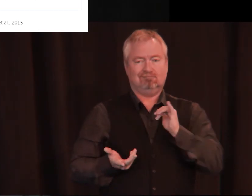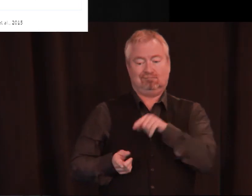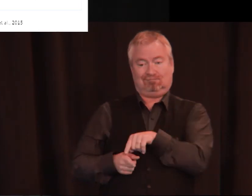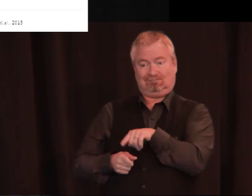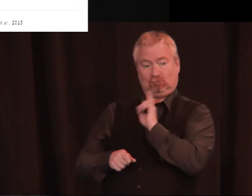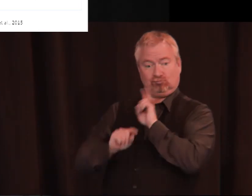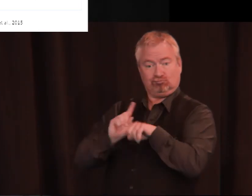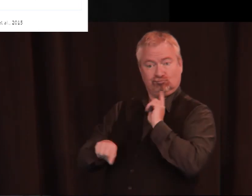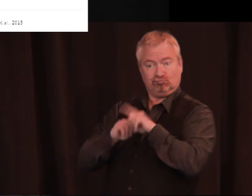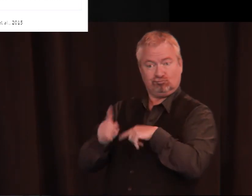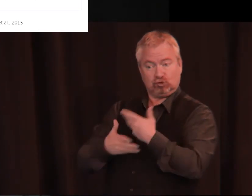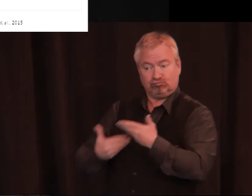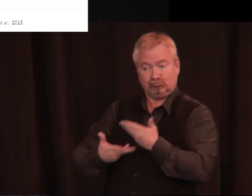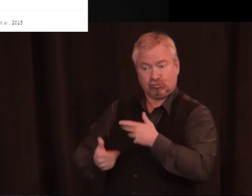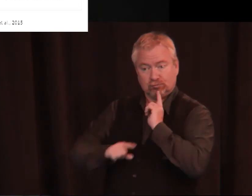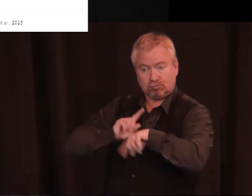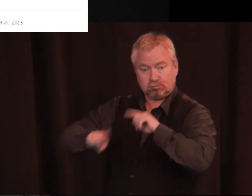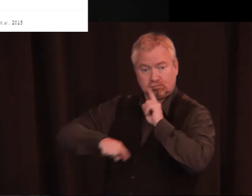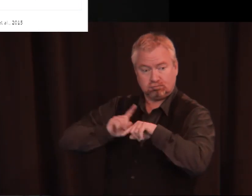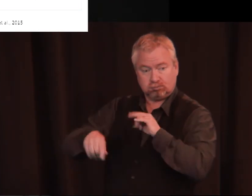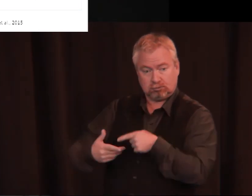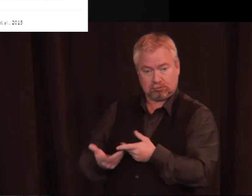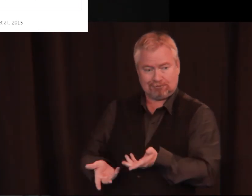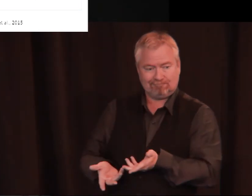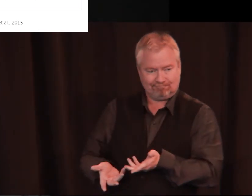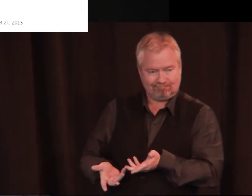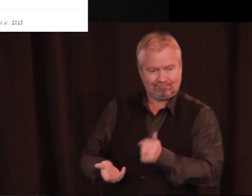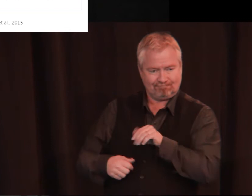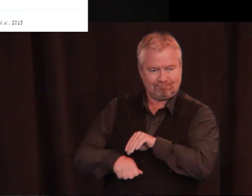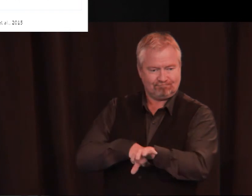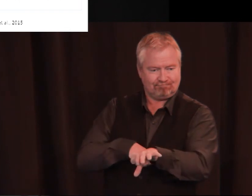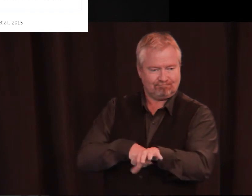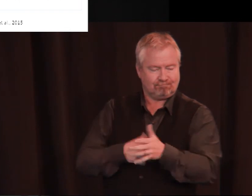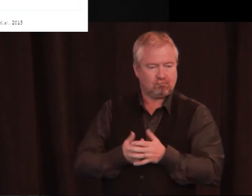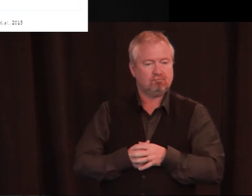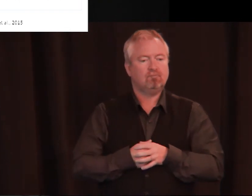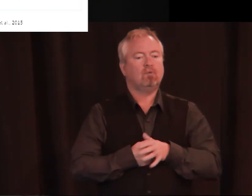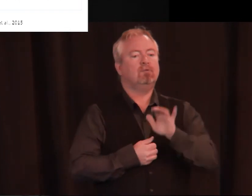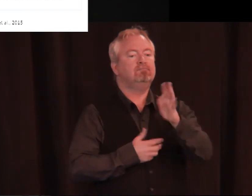And the other thing I should point out, is these are box plots, and, so,